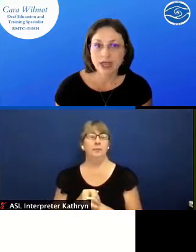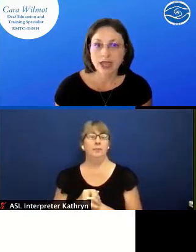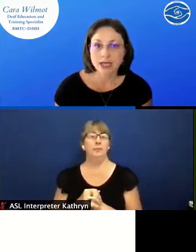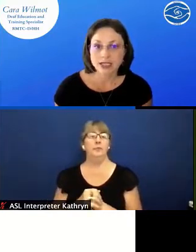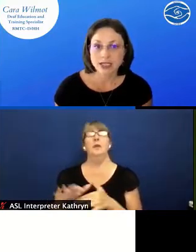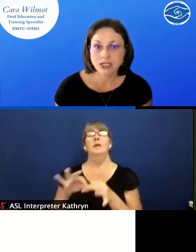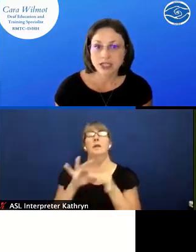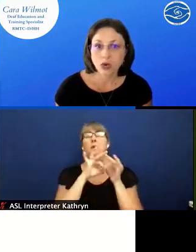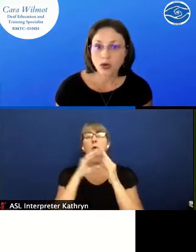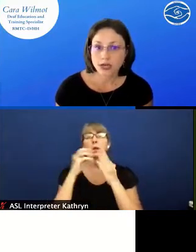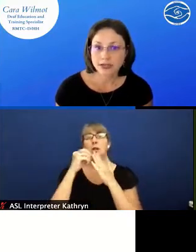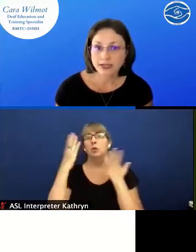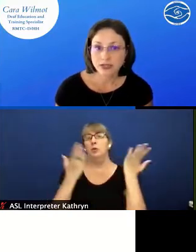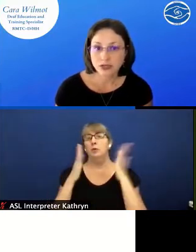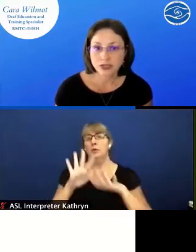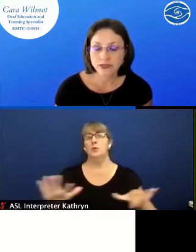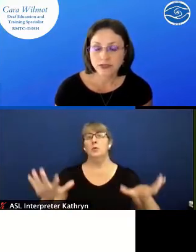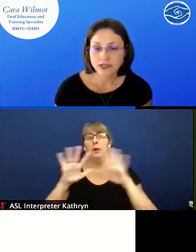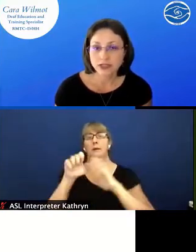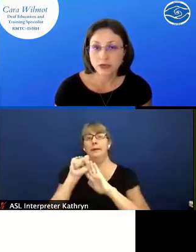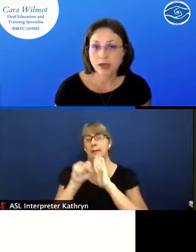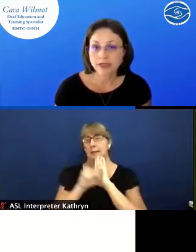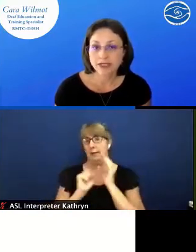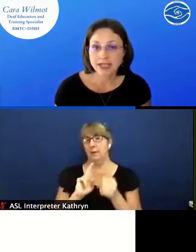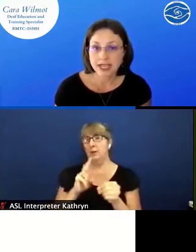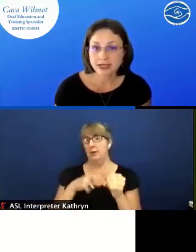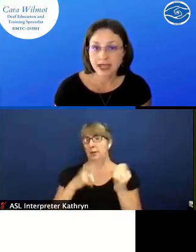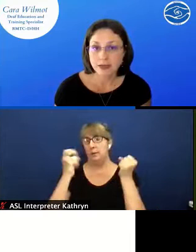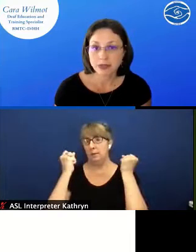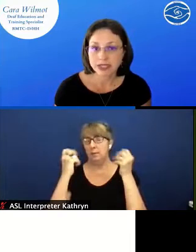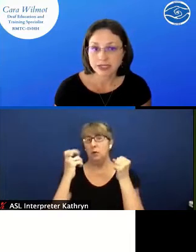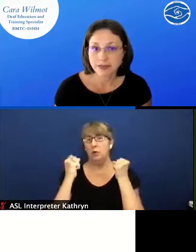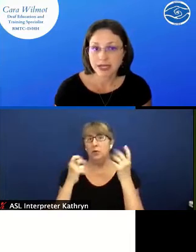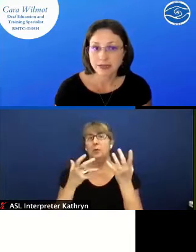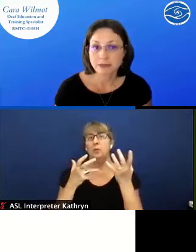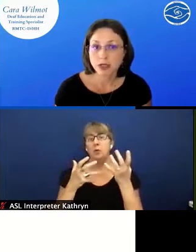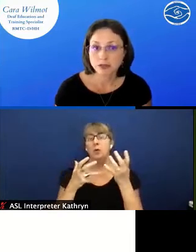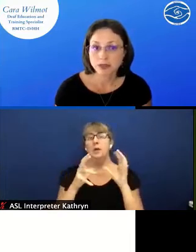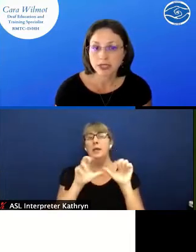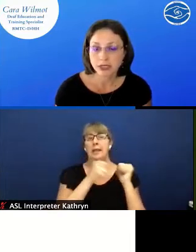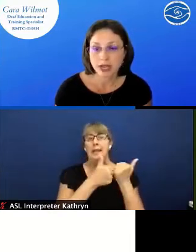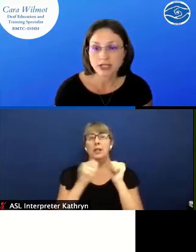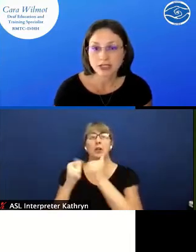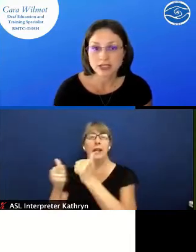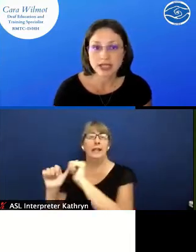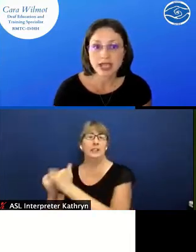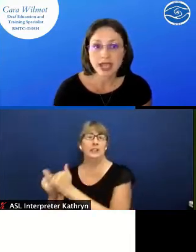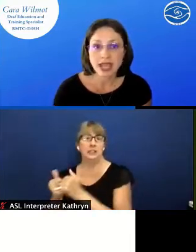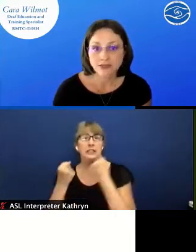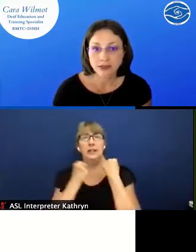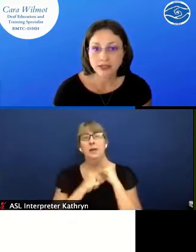In addition, they coordinate these students services throughout the state, and participate in multiple interagency efforts,